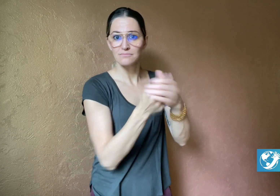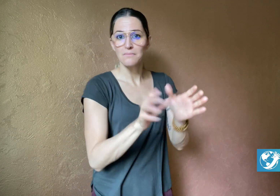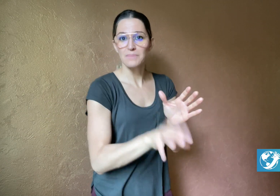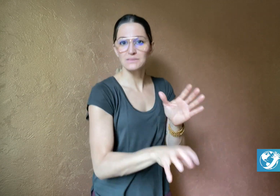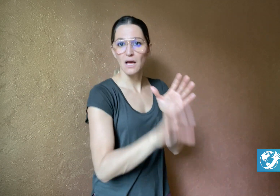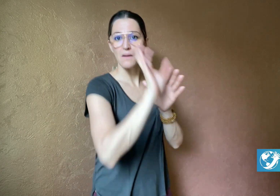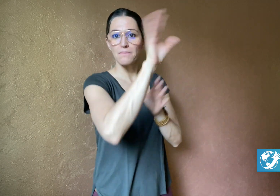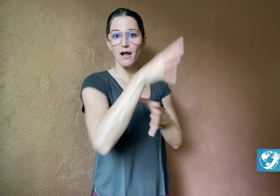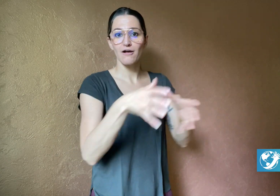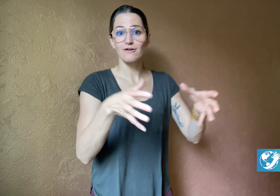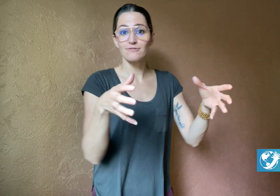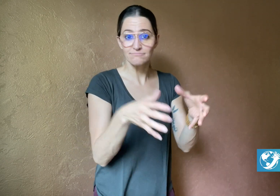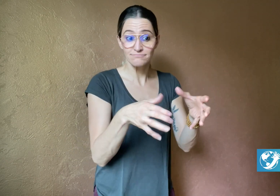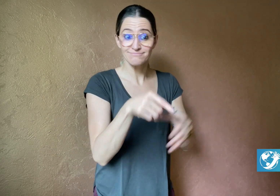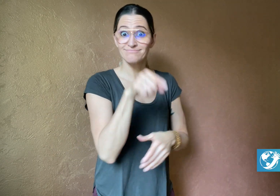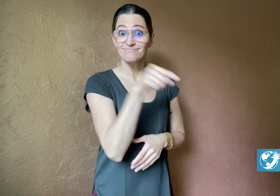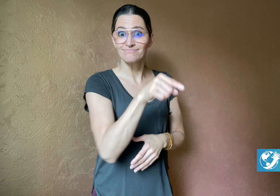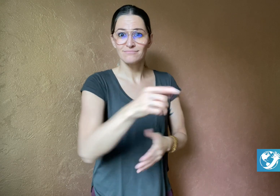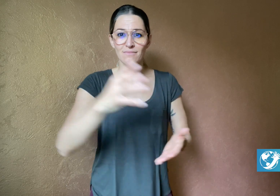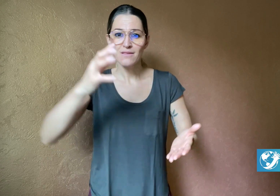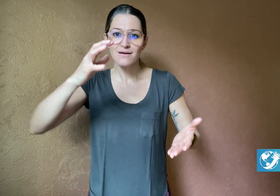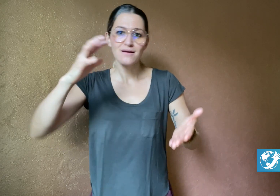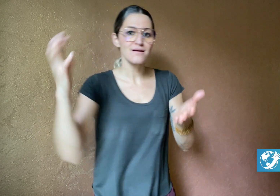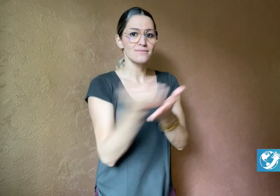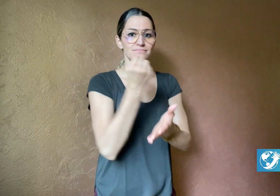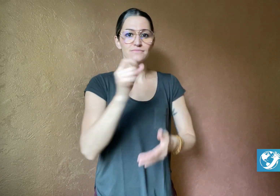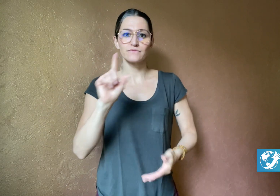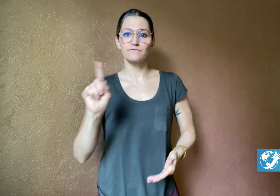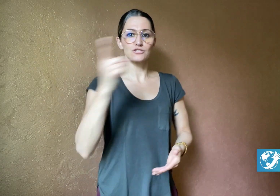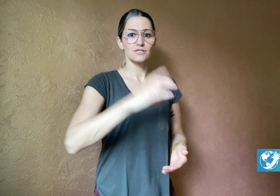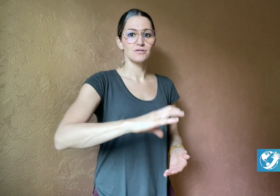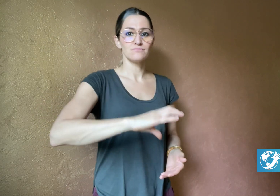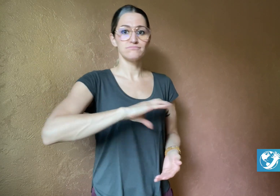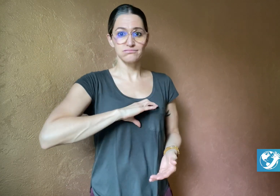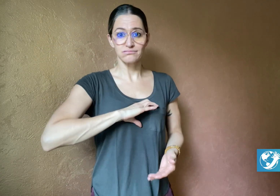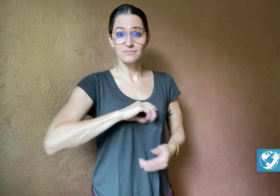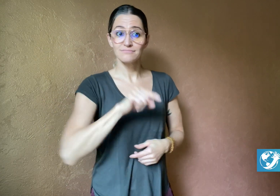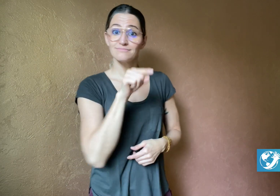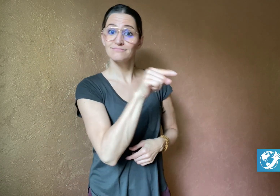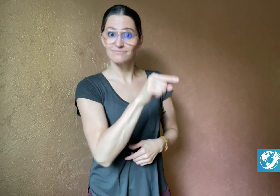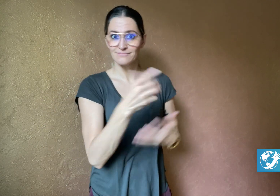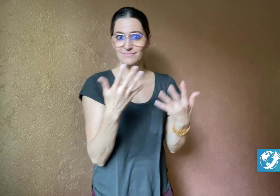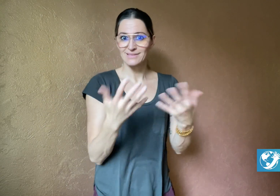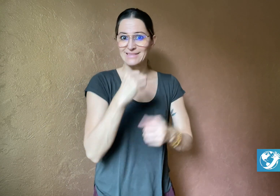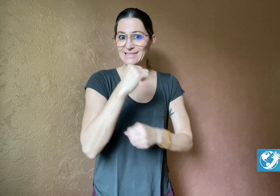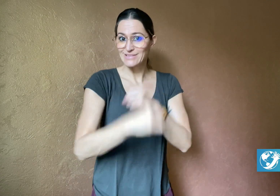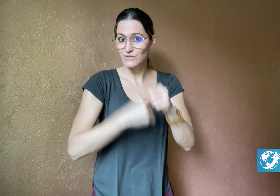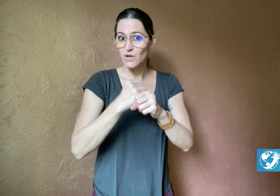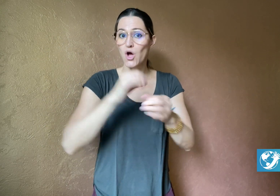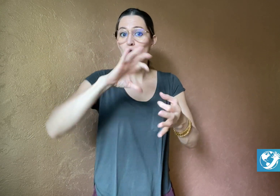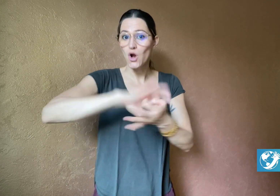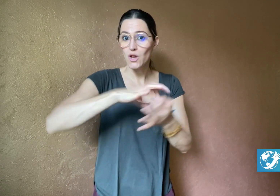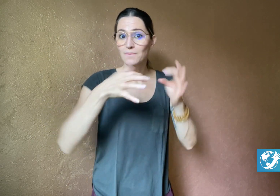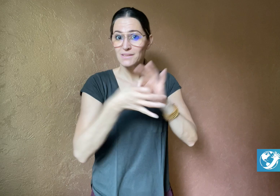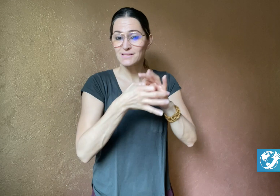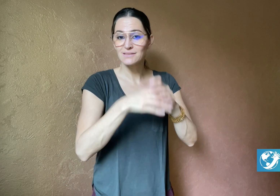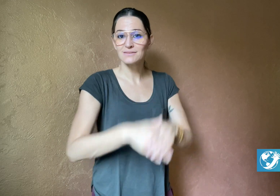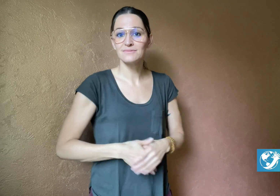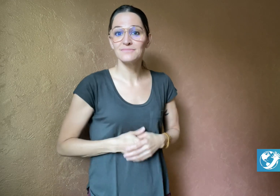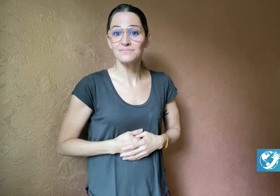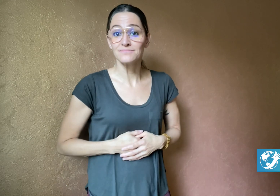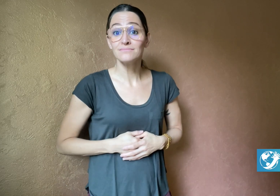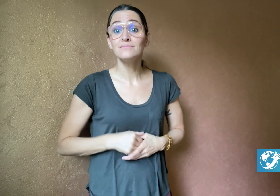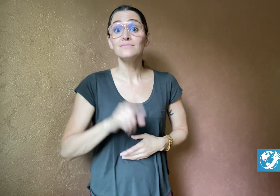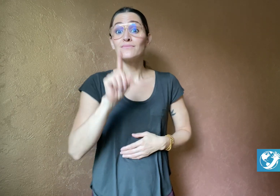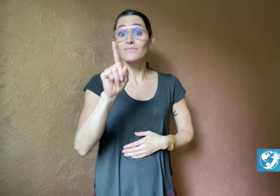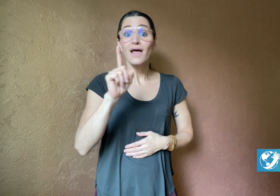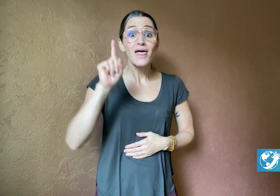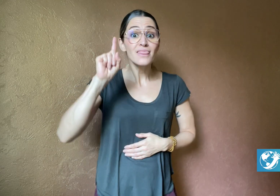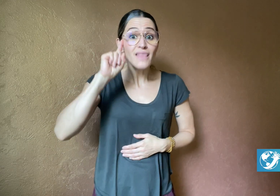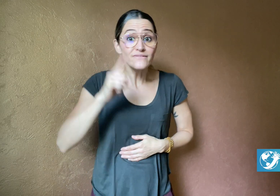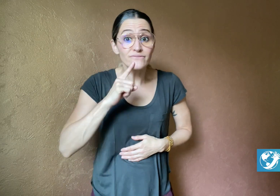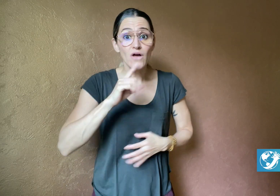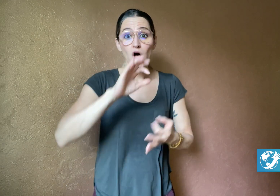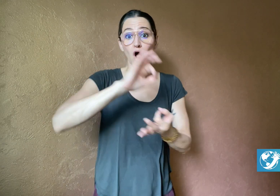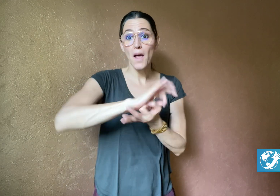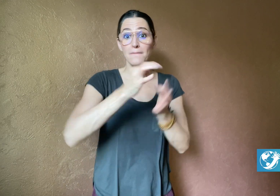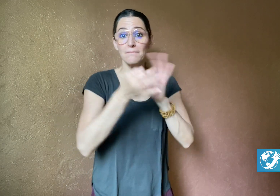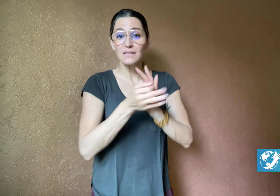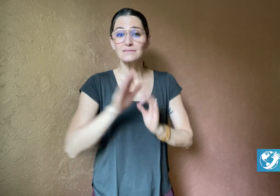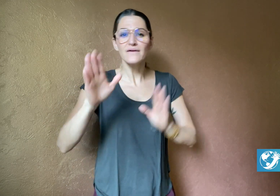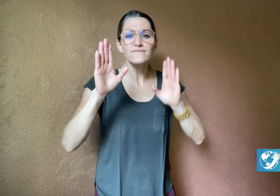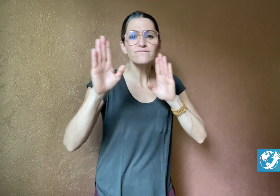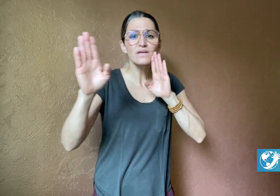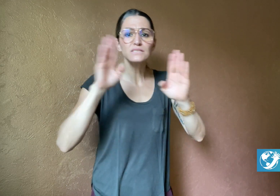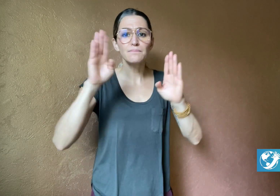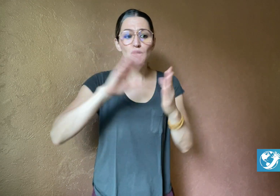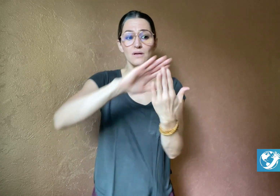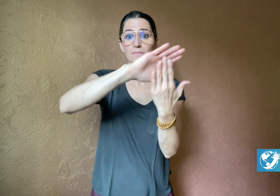who won a gold medal during this year’s Olympics. The Deaflympics